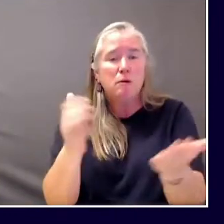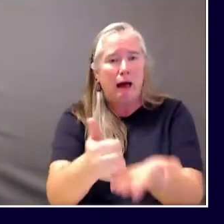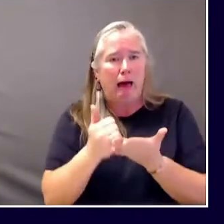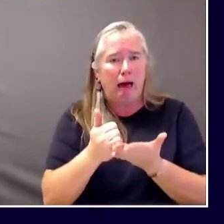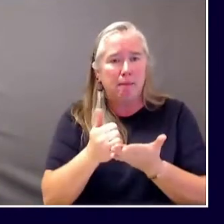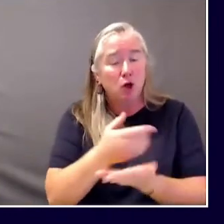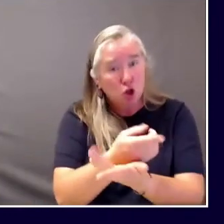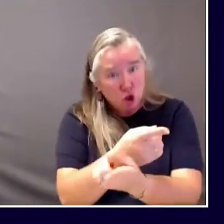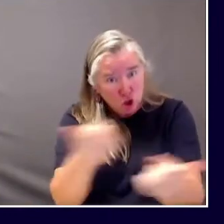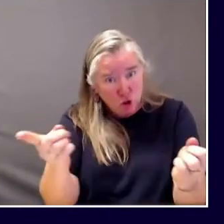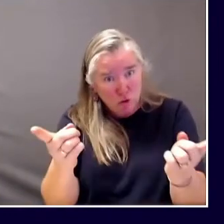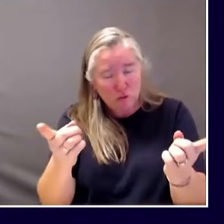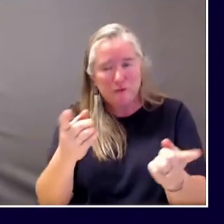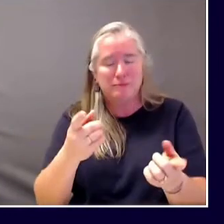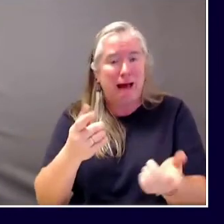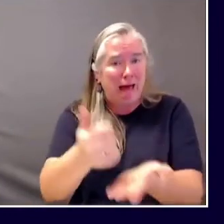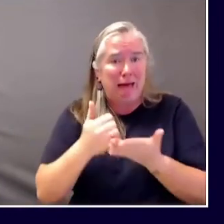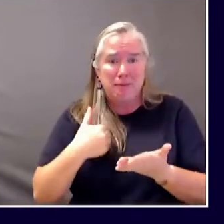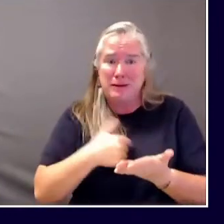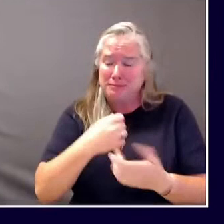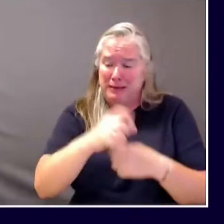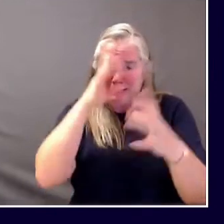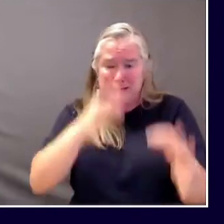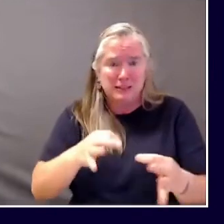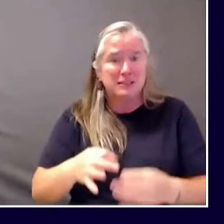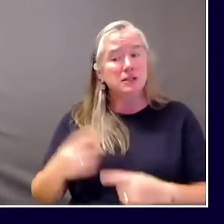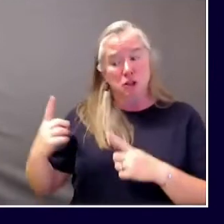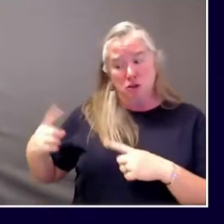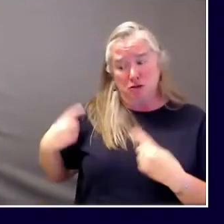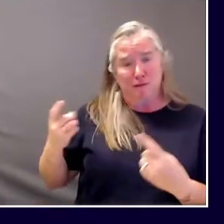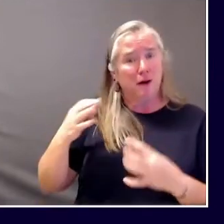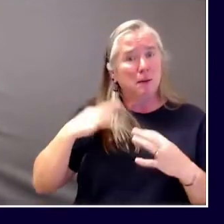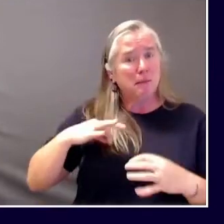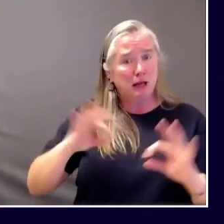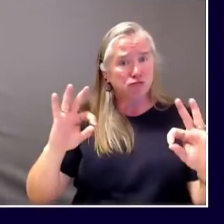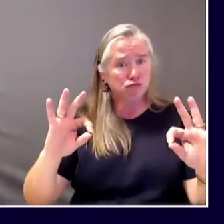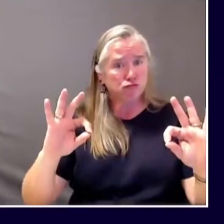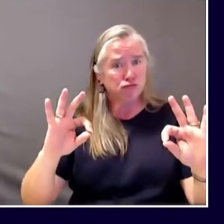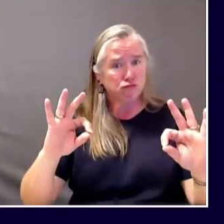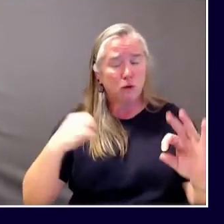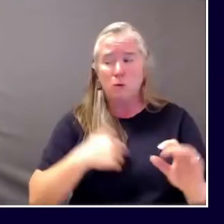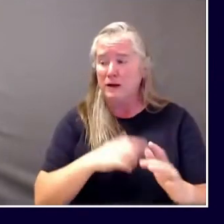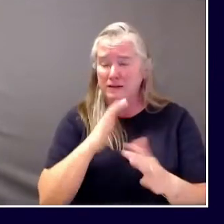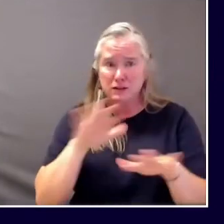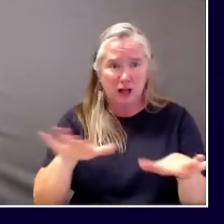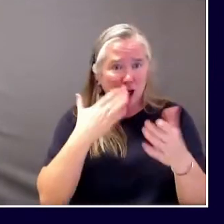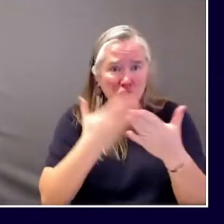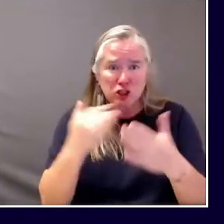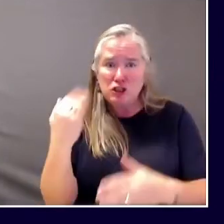the bottom line is this man has